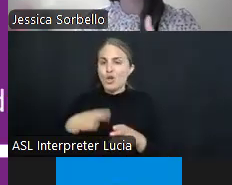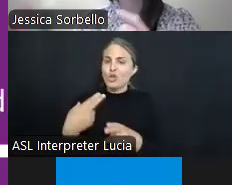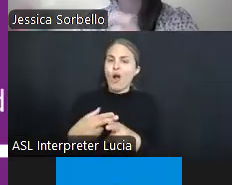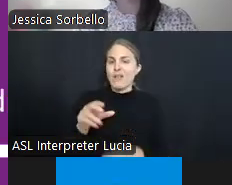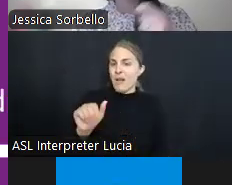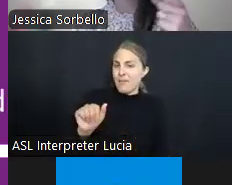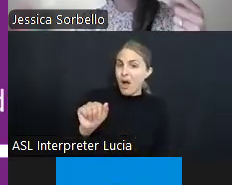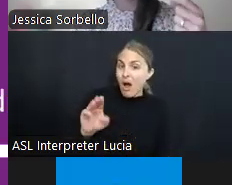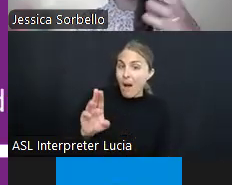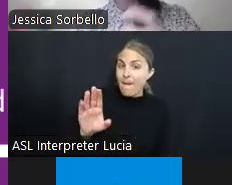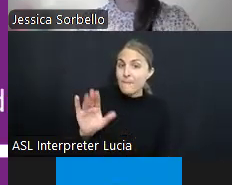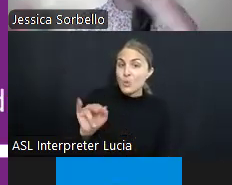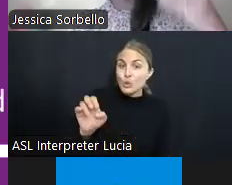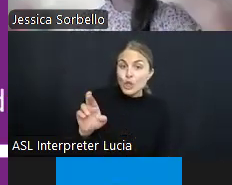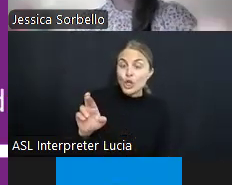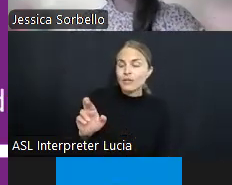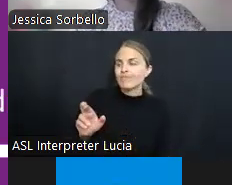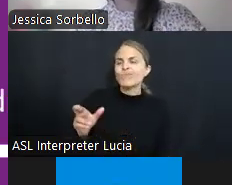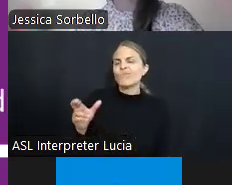that and recognize it is substance use or substance